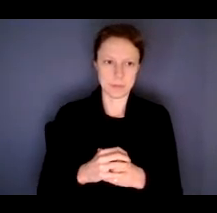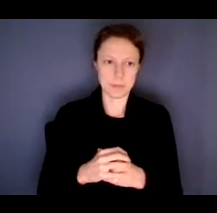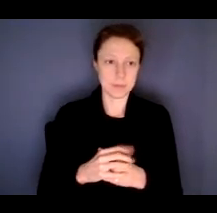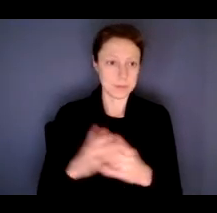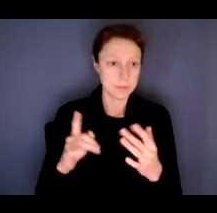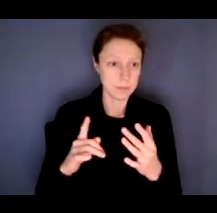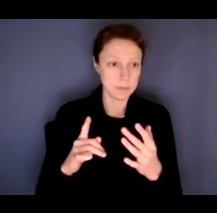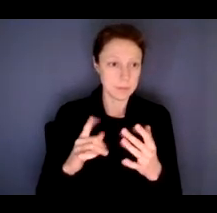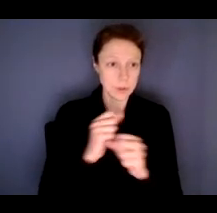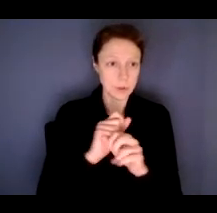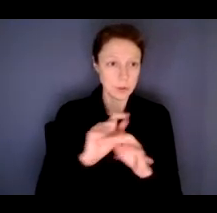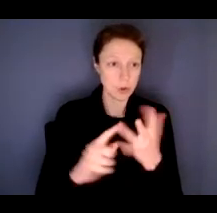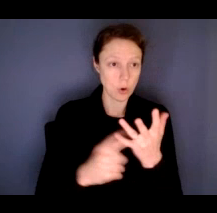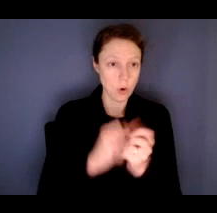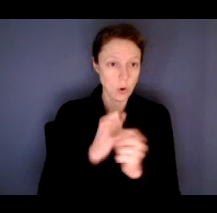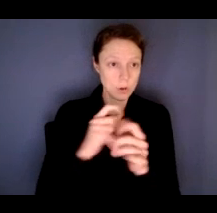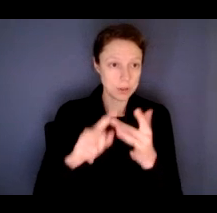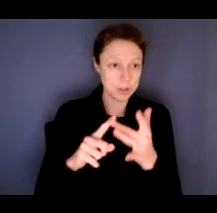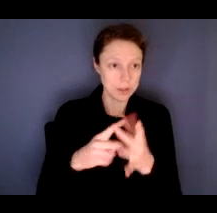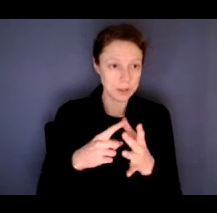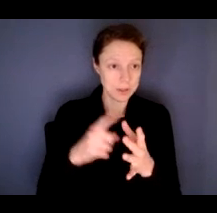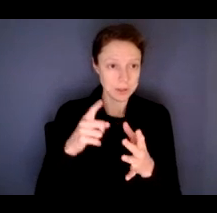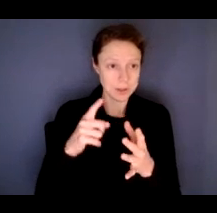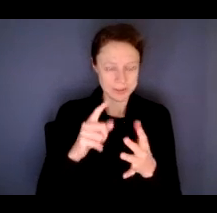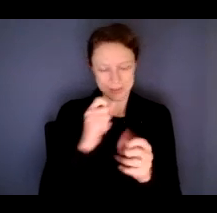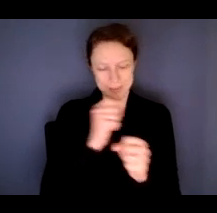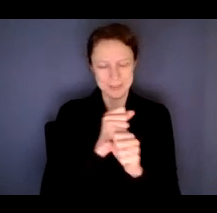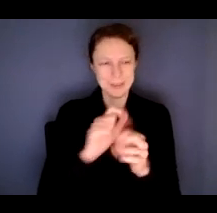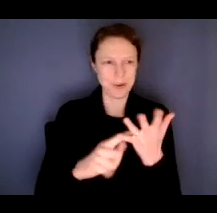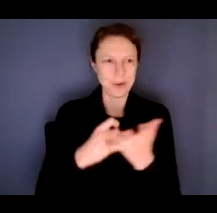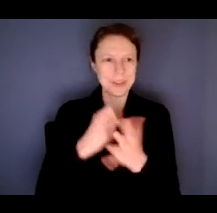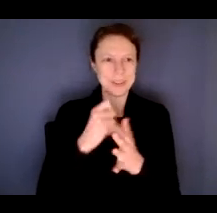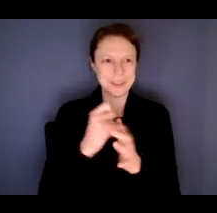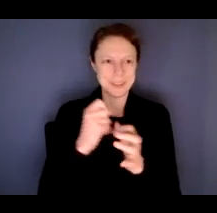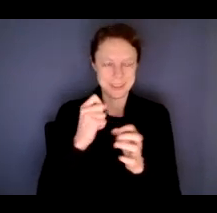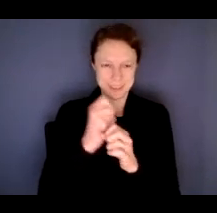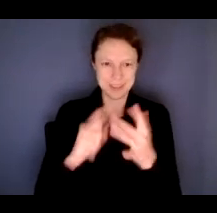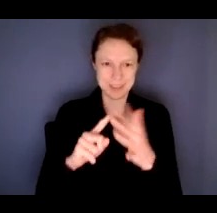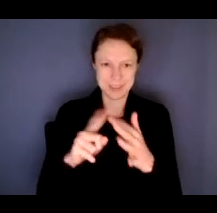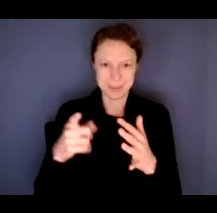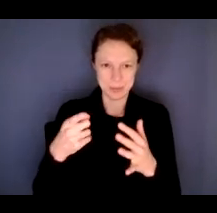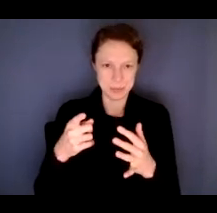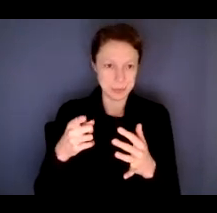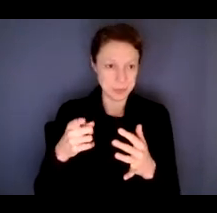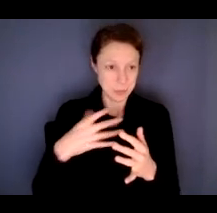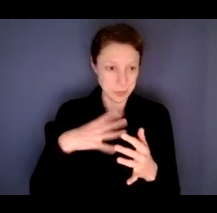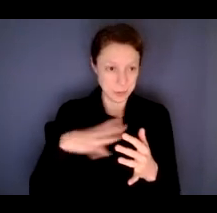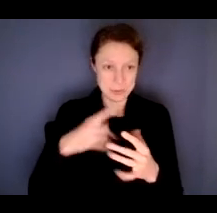parenting slides here? GEORGIA: Thank you for that indepth explanation about DCPL's role and